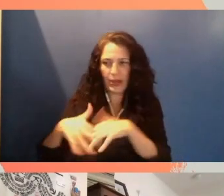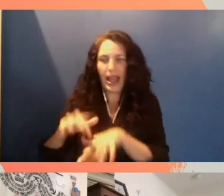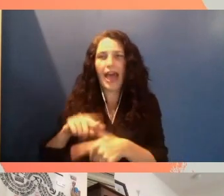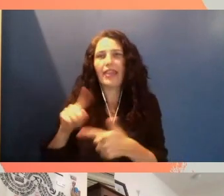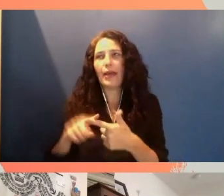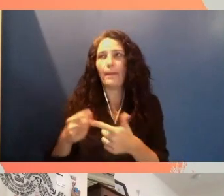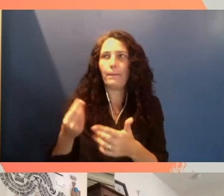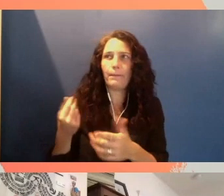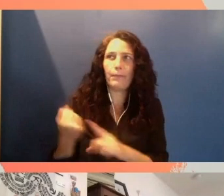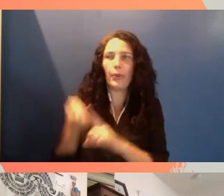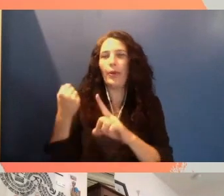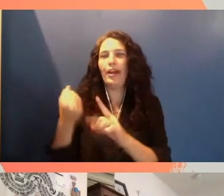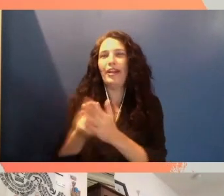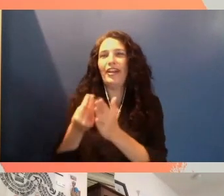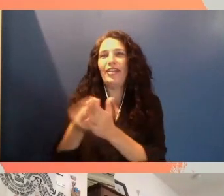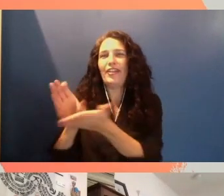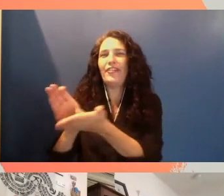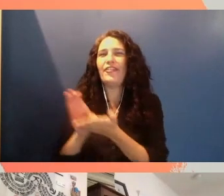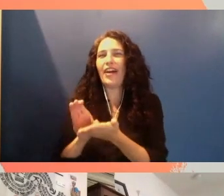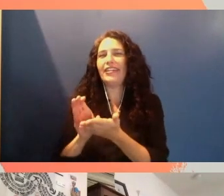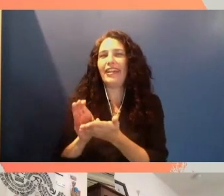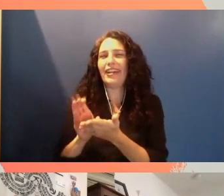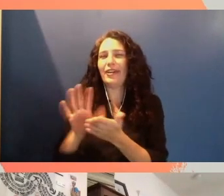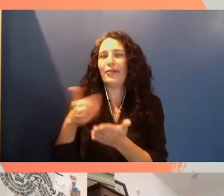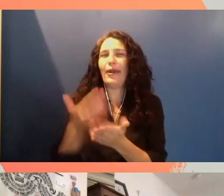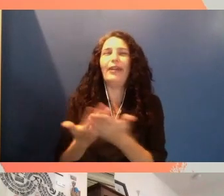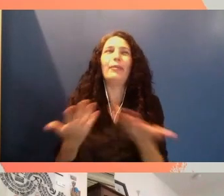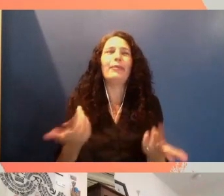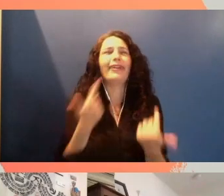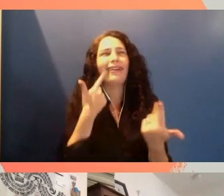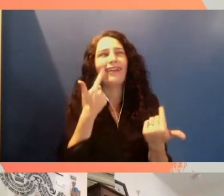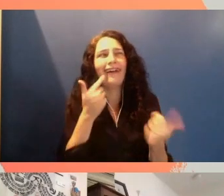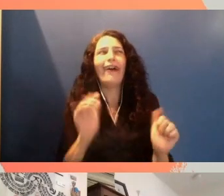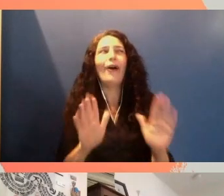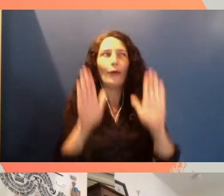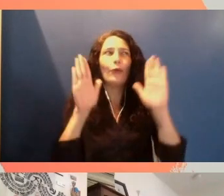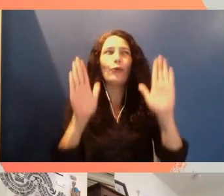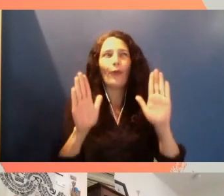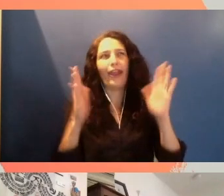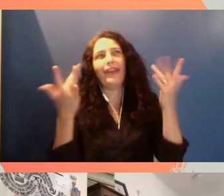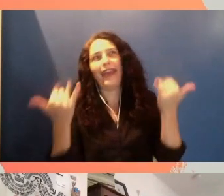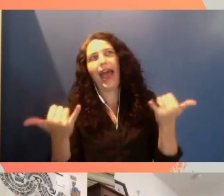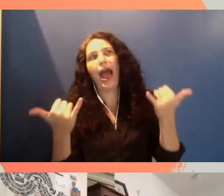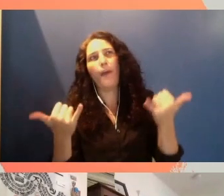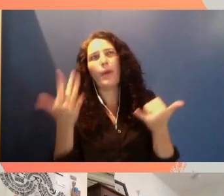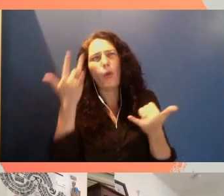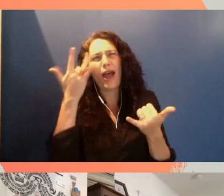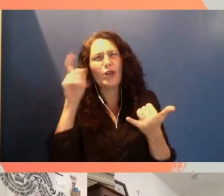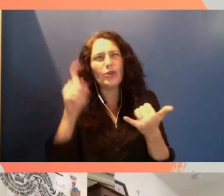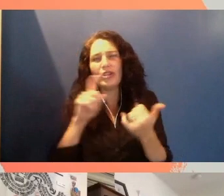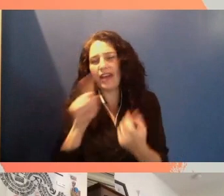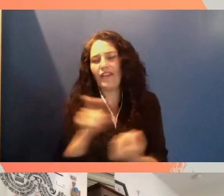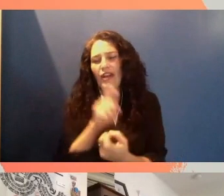to have this perfectly packaged language for funders and